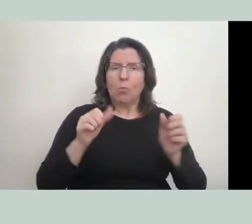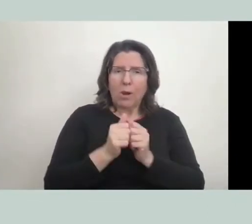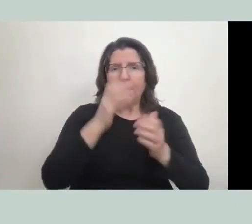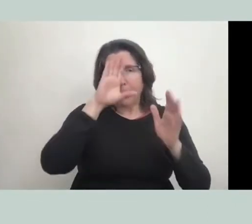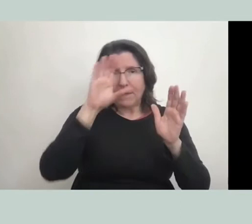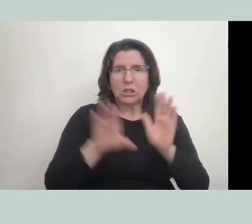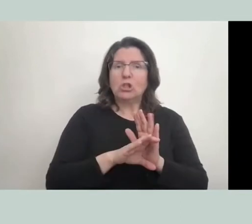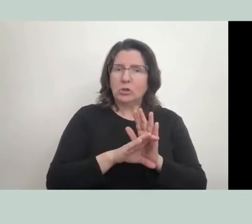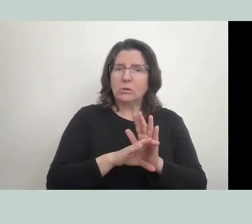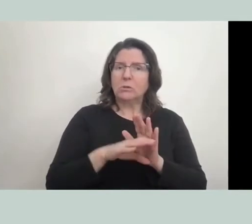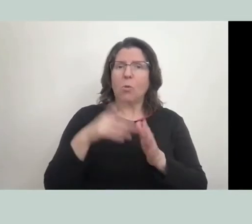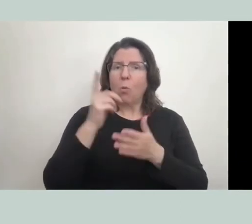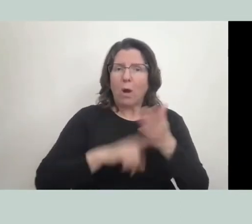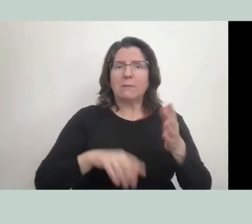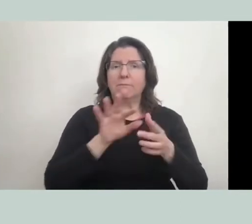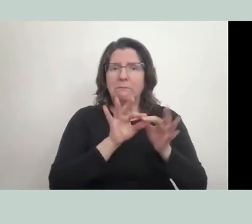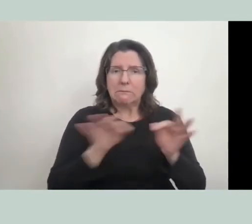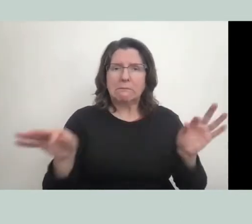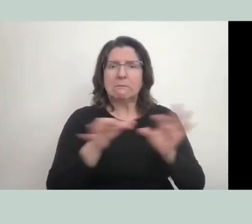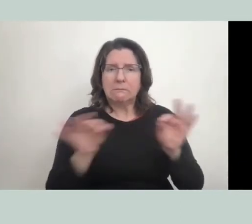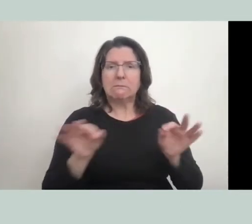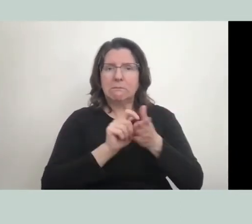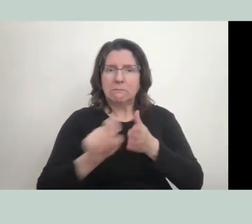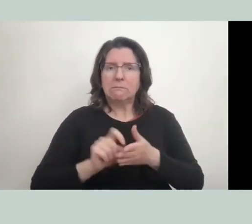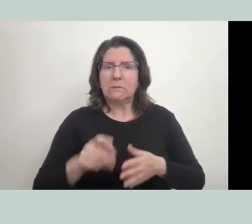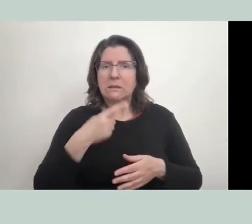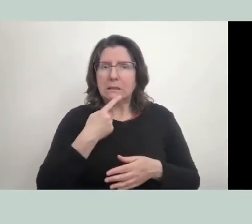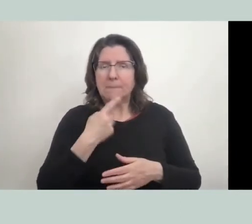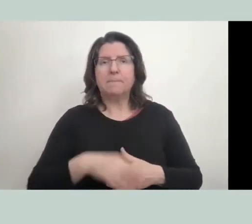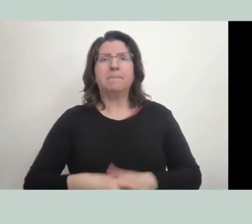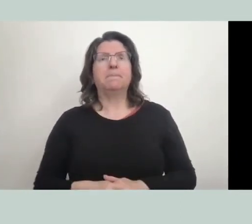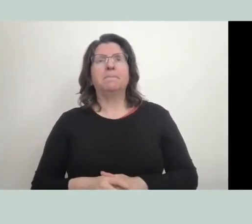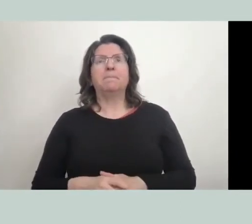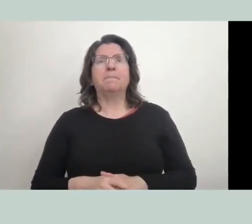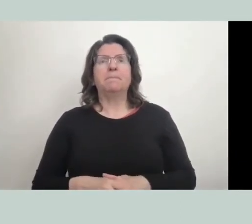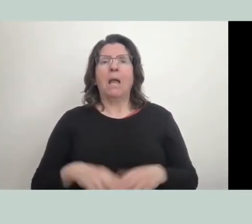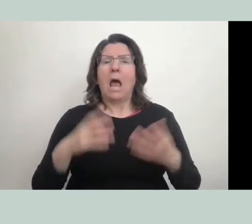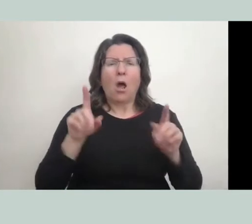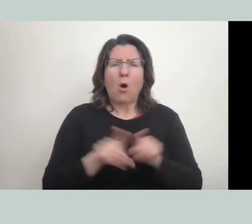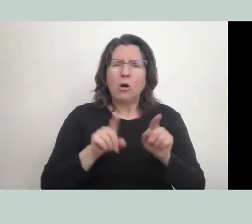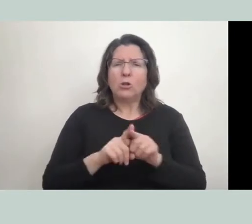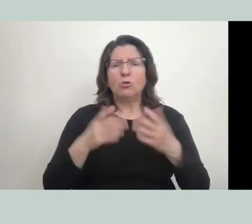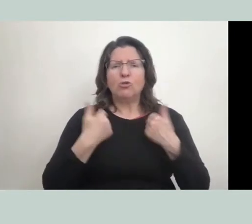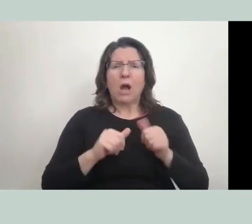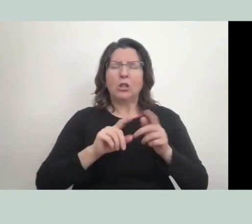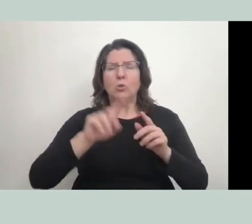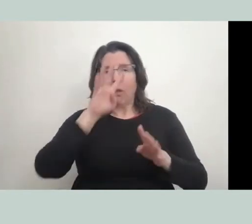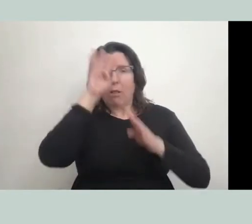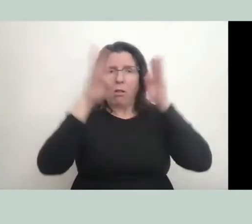when they can see pictures that are connected to the text.